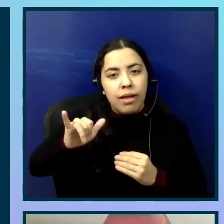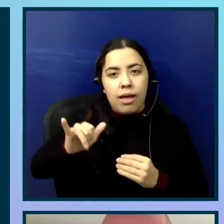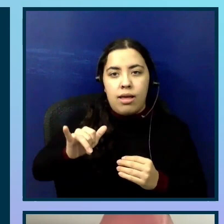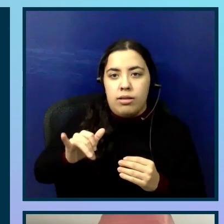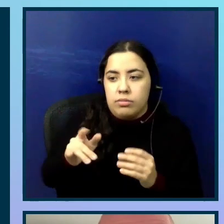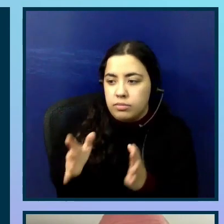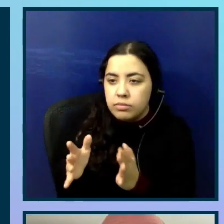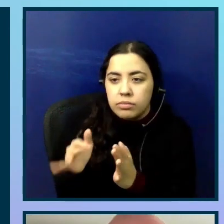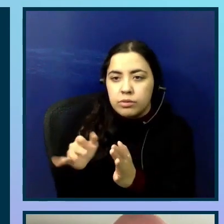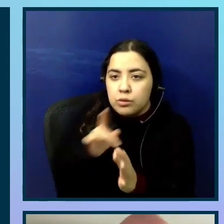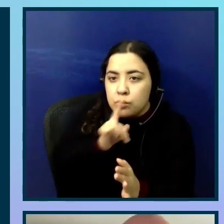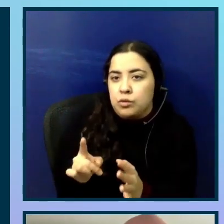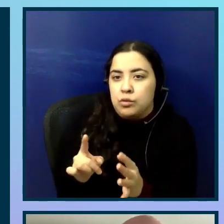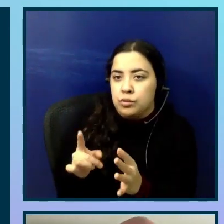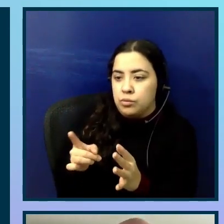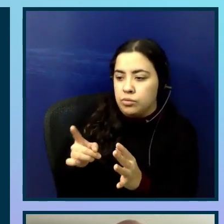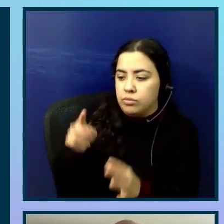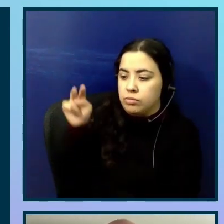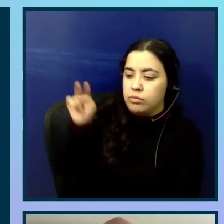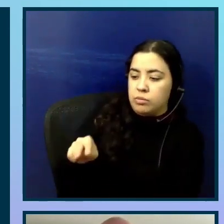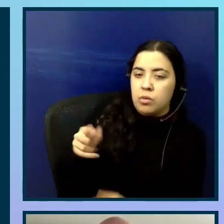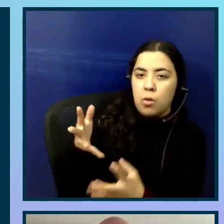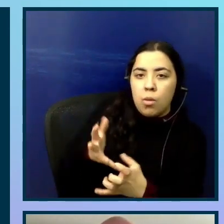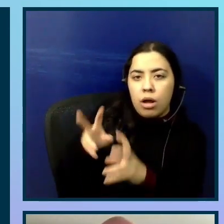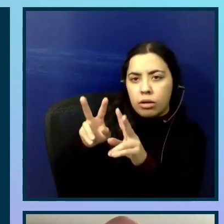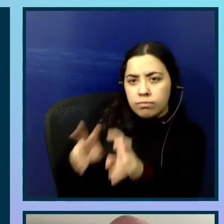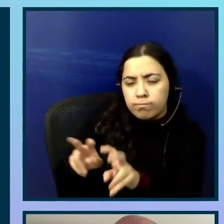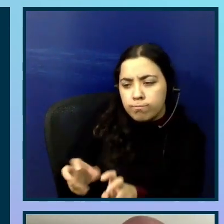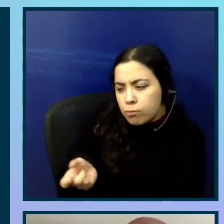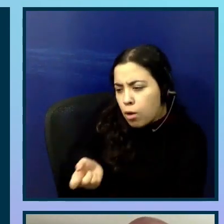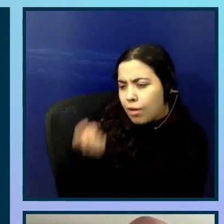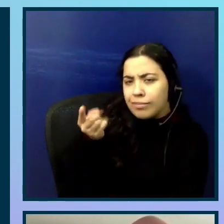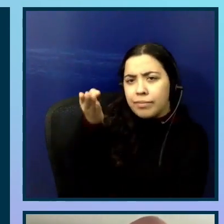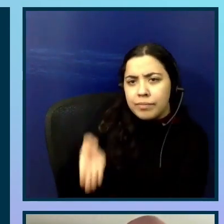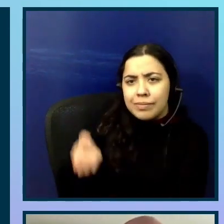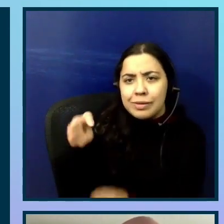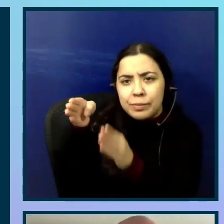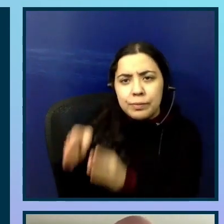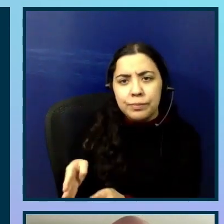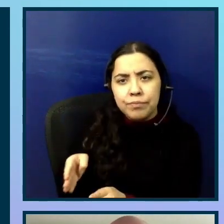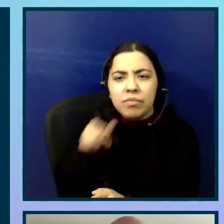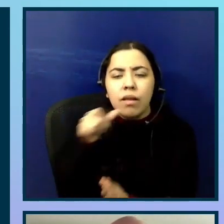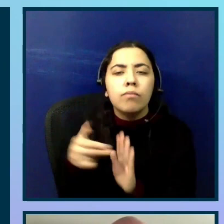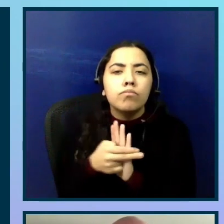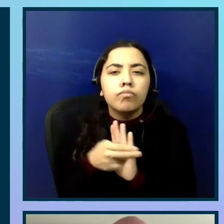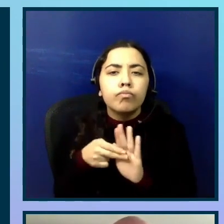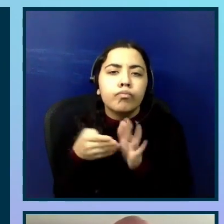you know, help you understand people, rather than a label that you can give someone.